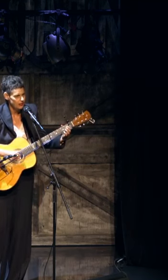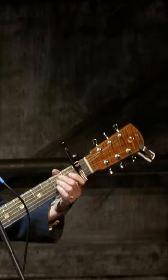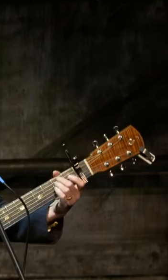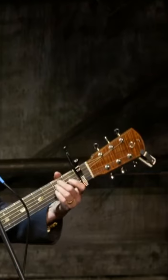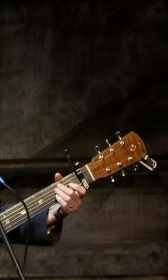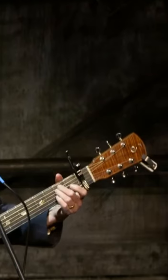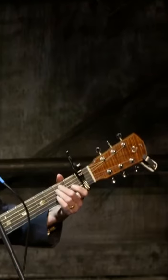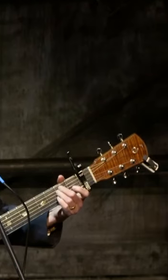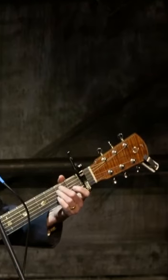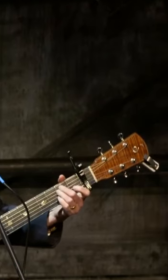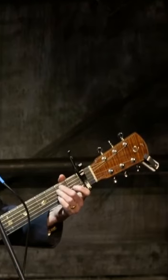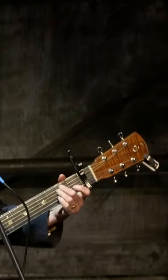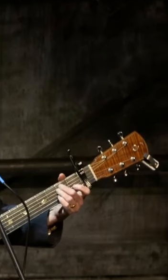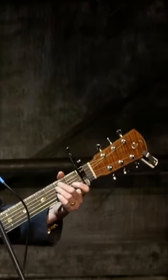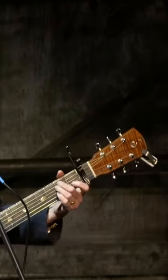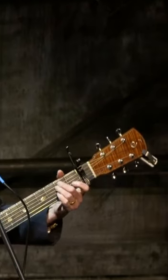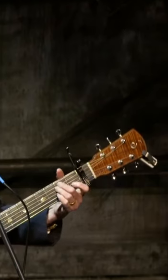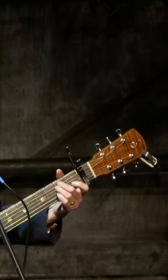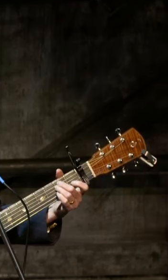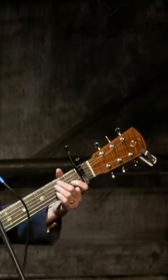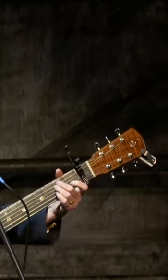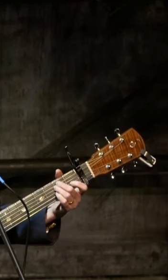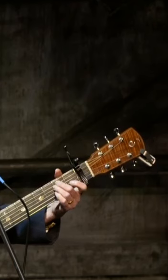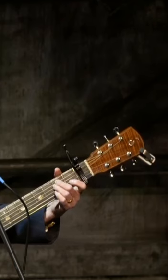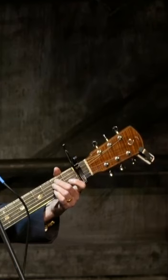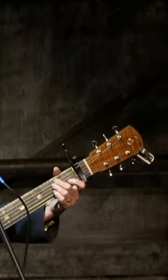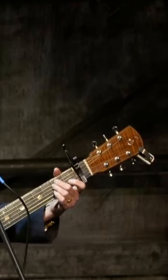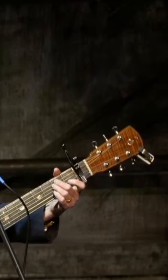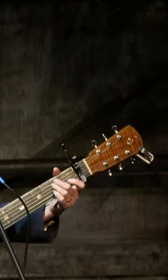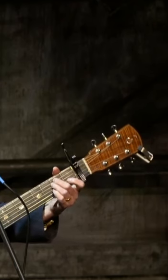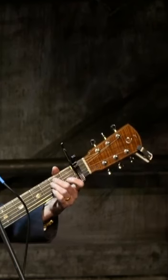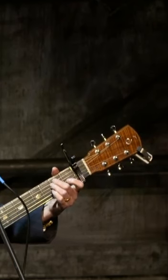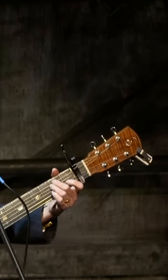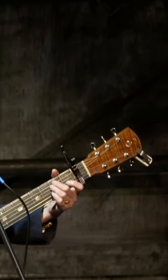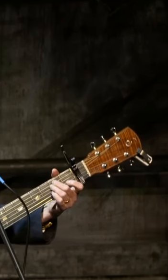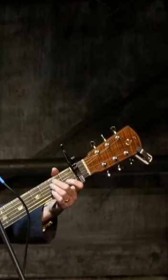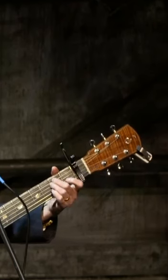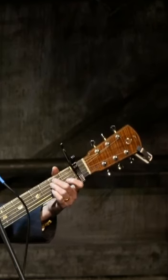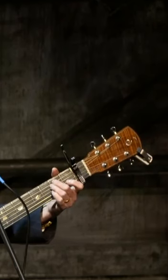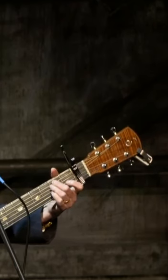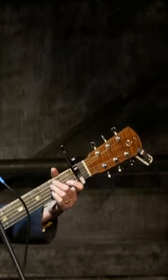# Now you're dead